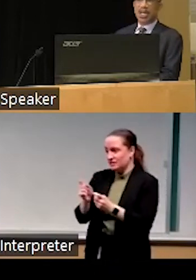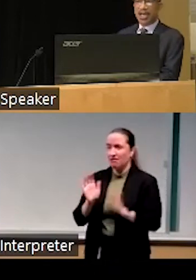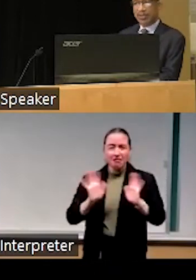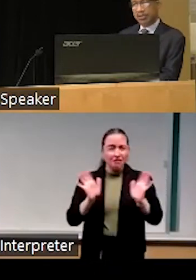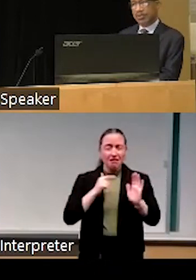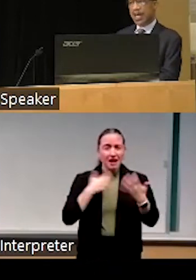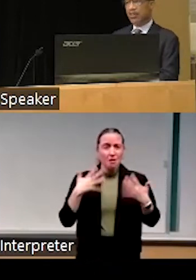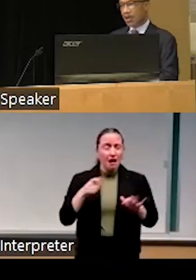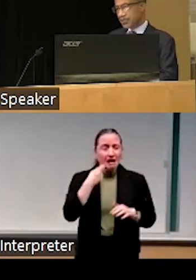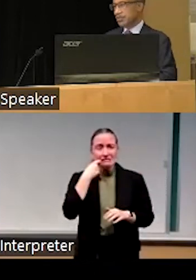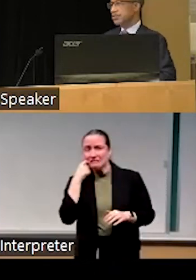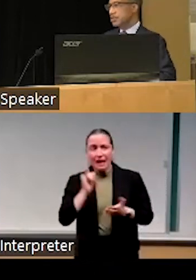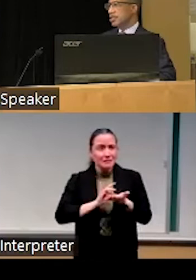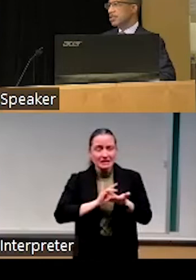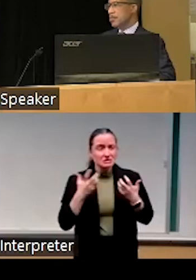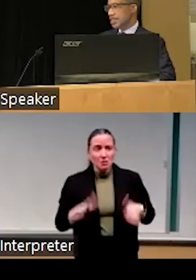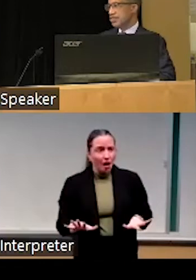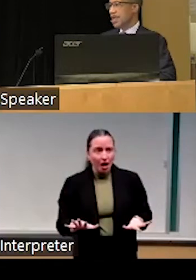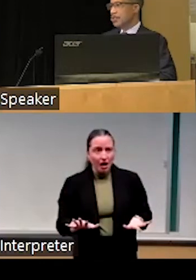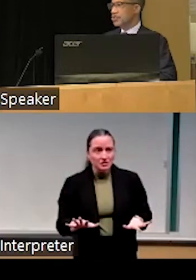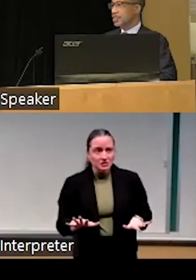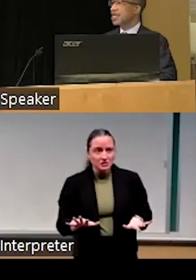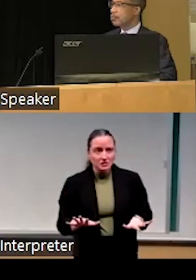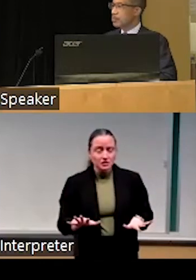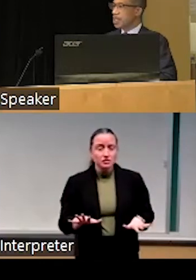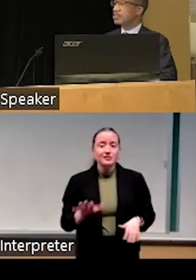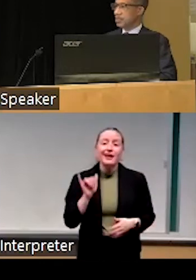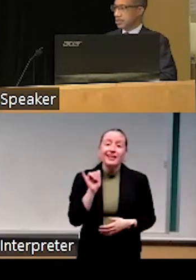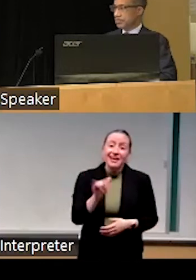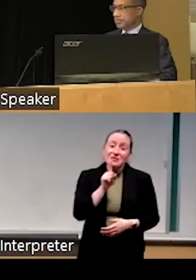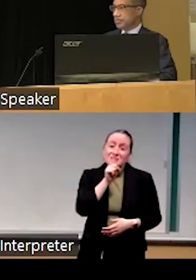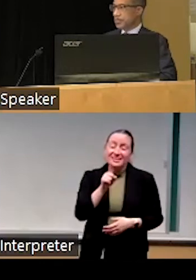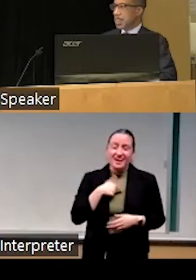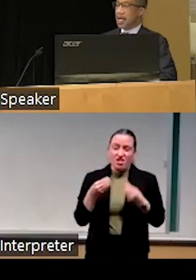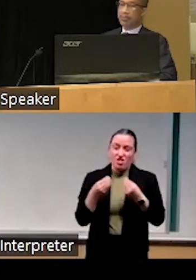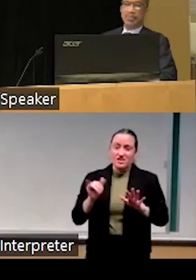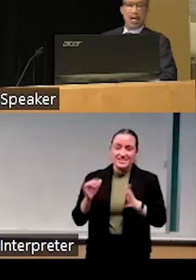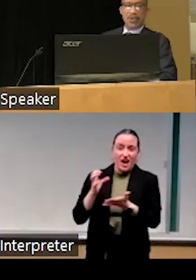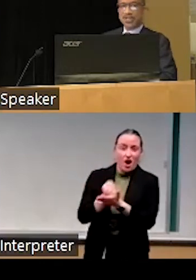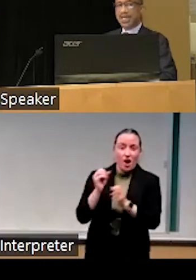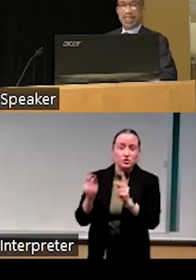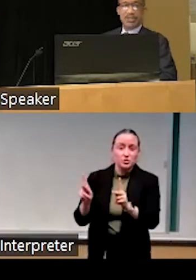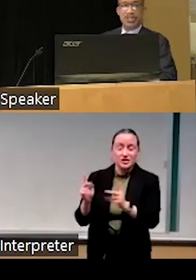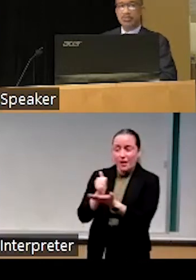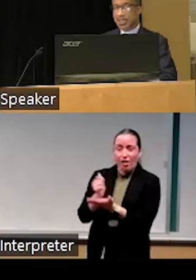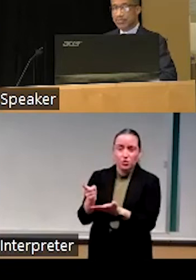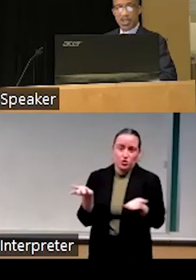and I lost a potential opportunity to help her recover now I'm not saying that she didn't